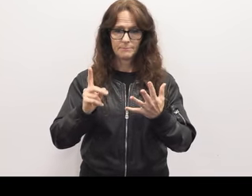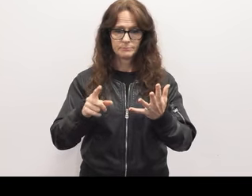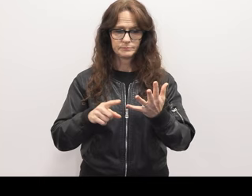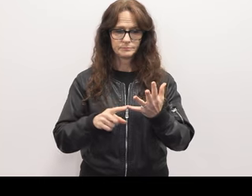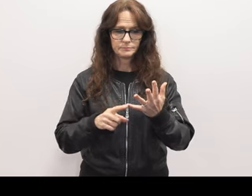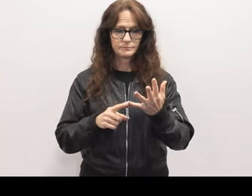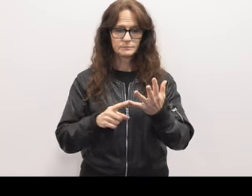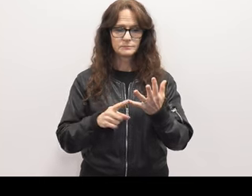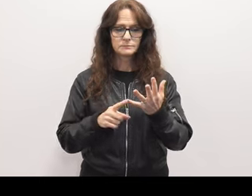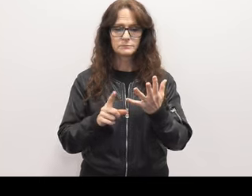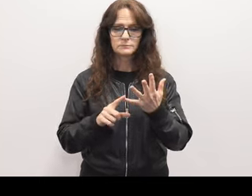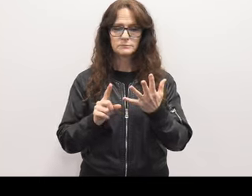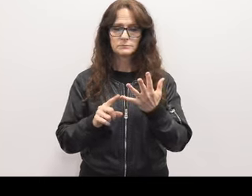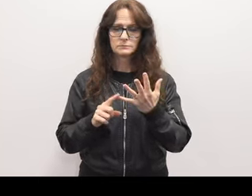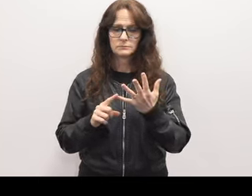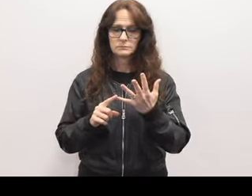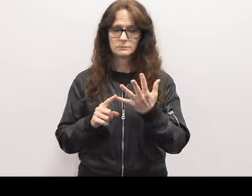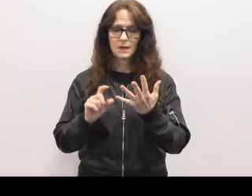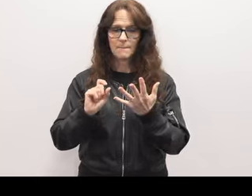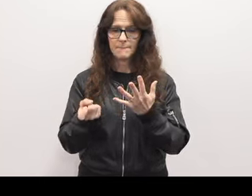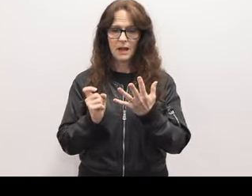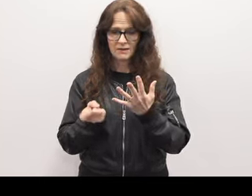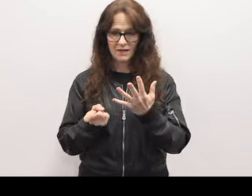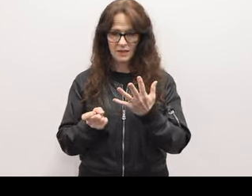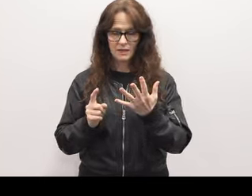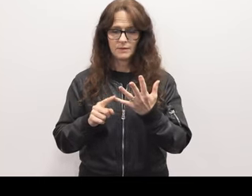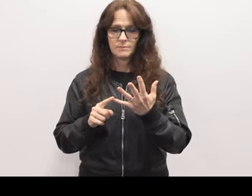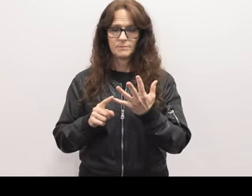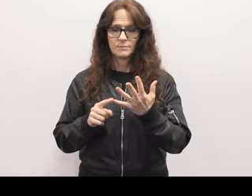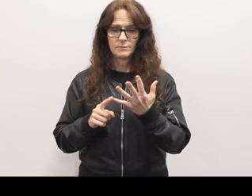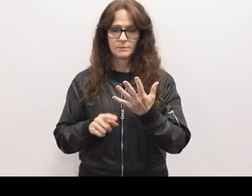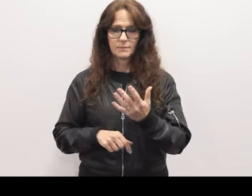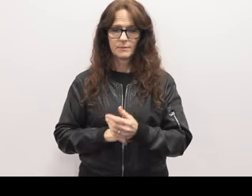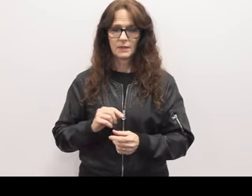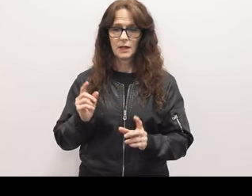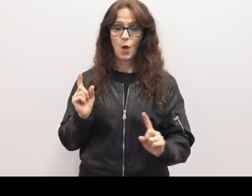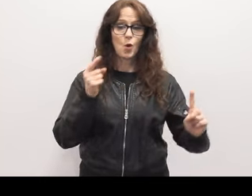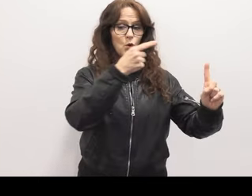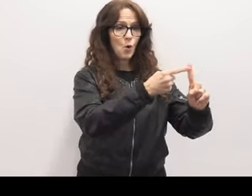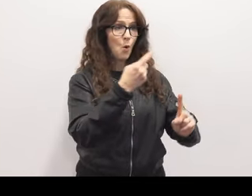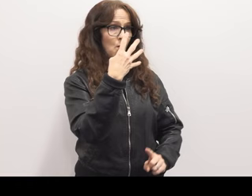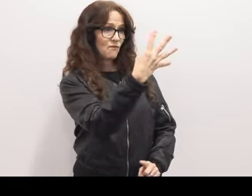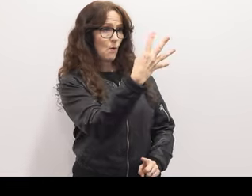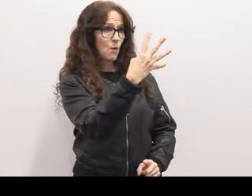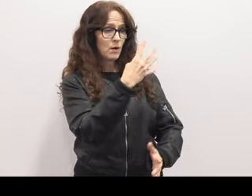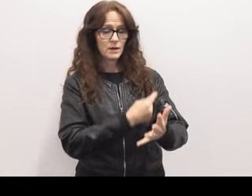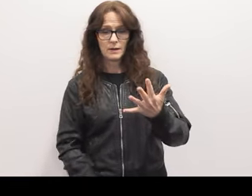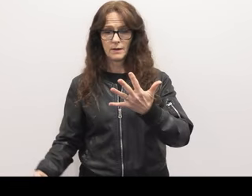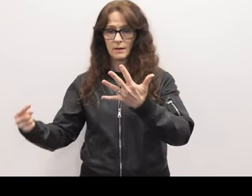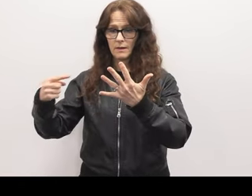[AJ Crabill] Keep. Maria. [Maria Lopez] Modify. [AJ Crabill] Number four, Maria, back to you.